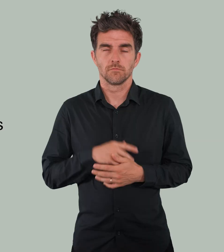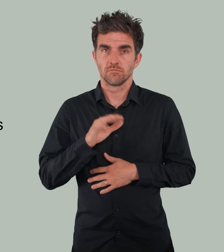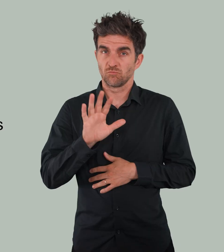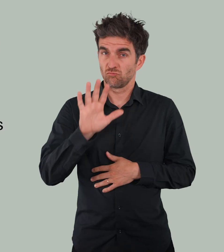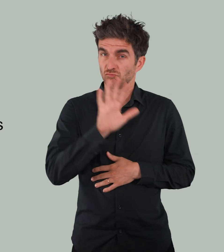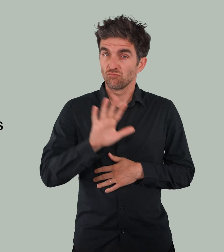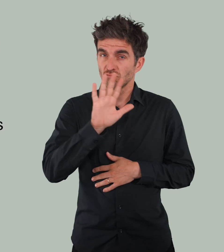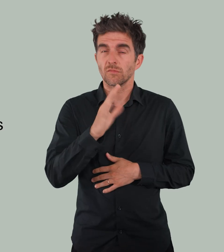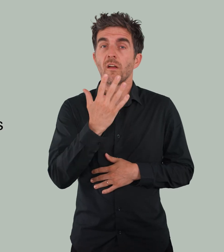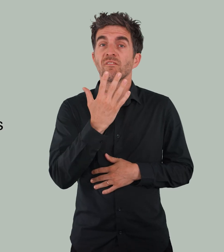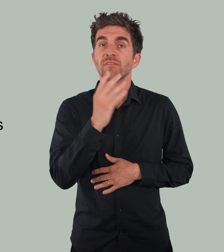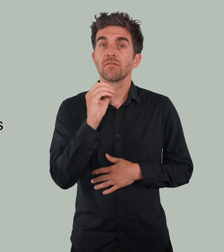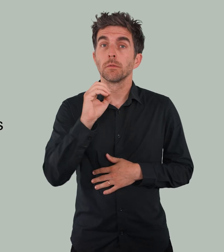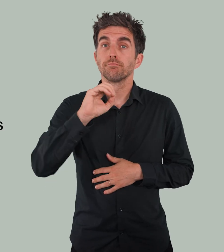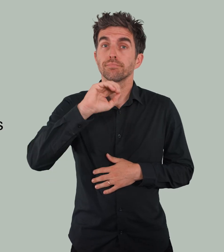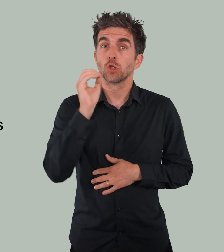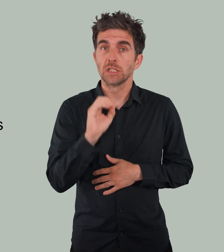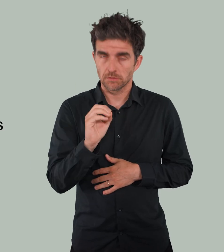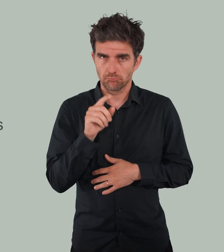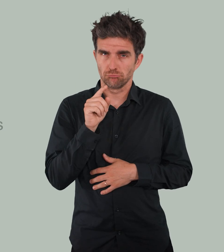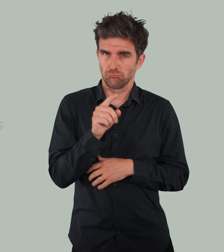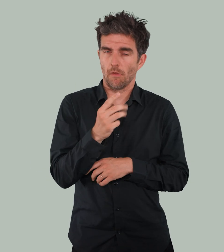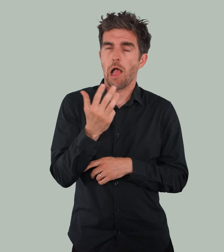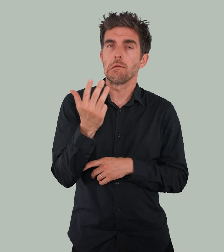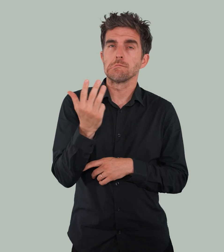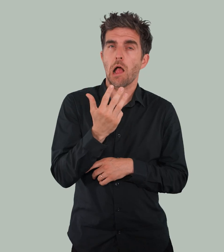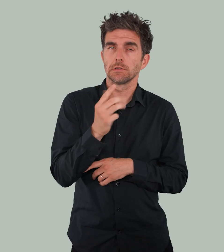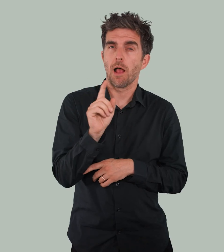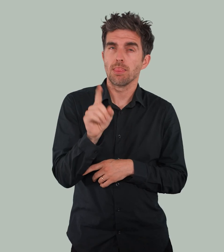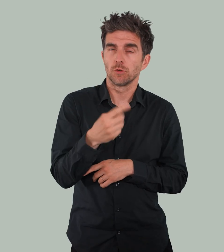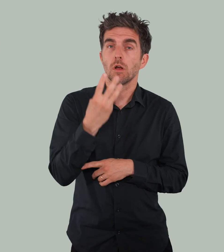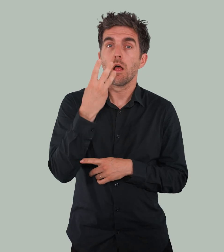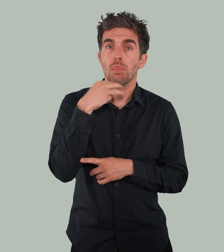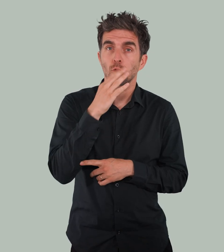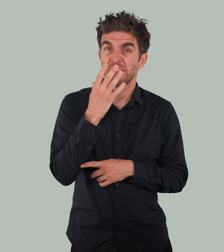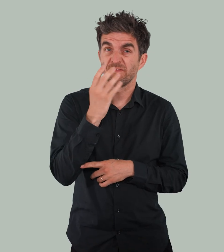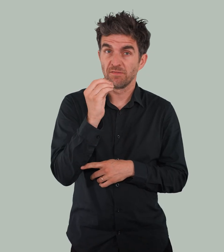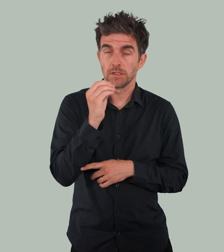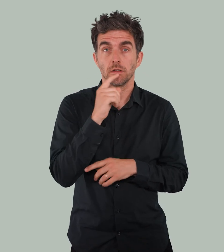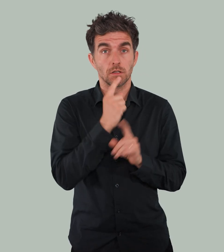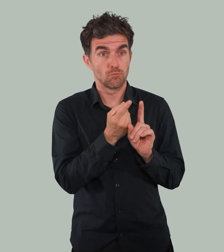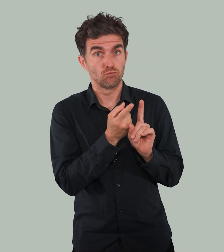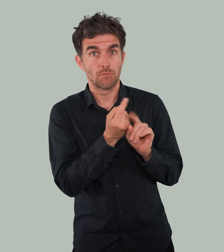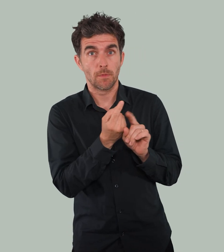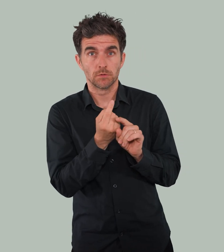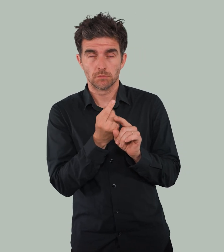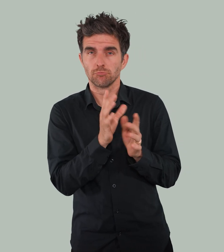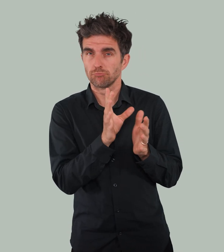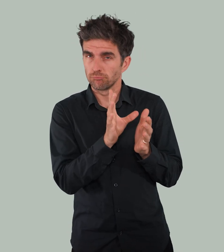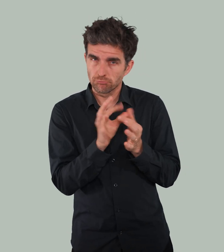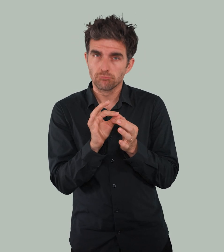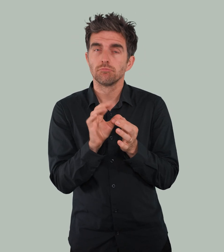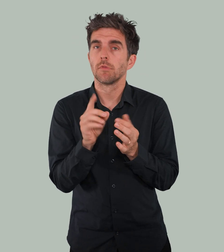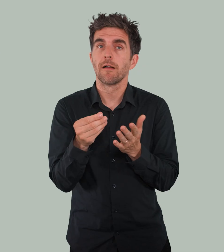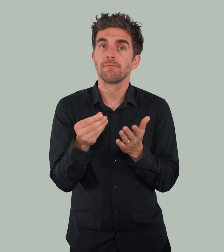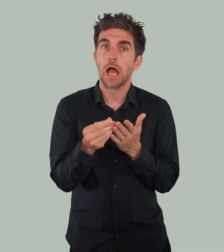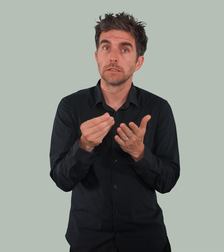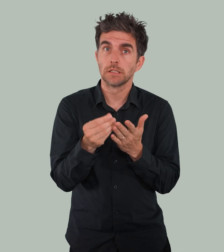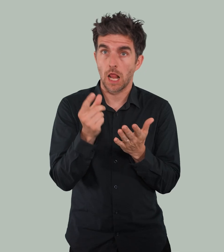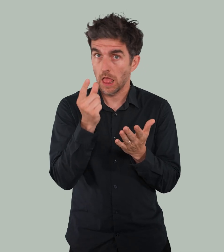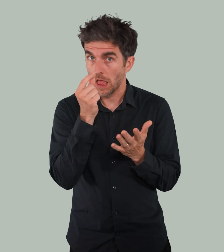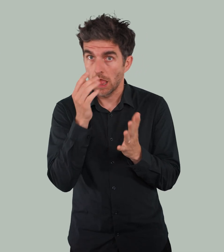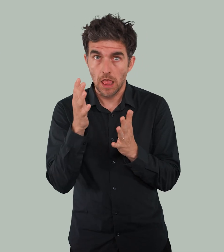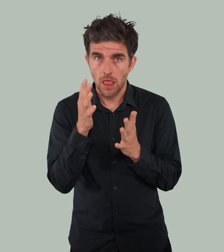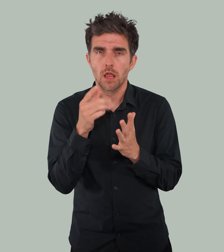Around 50% (~19,350) of responses reference financial adequacy,